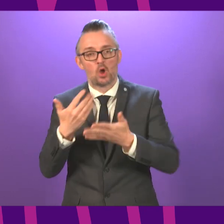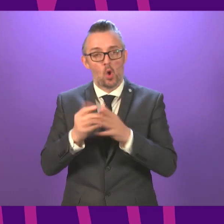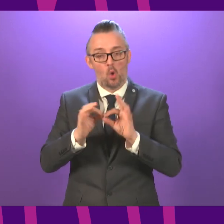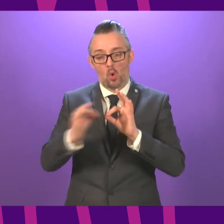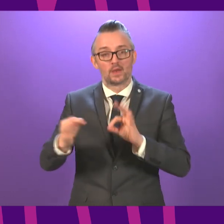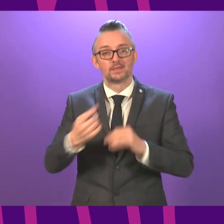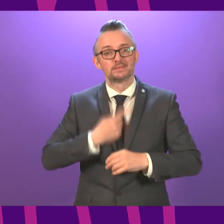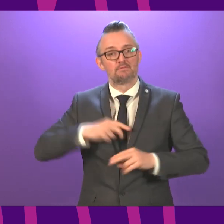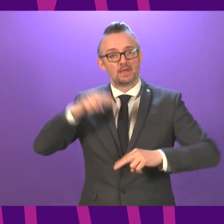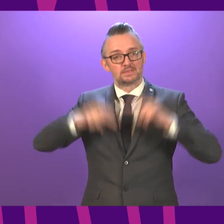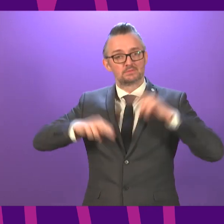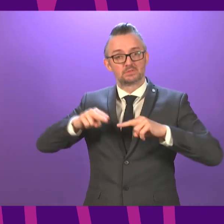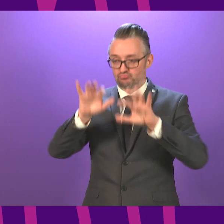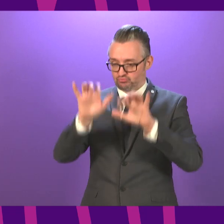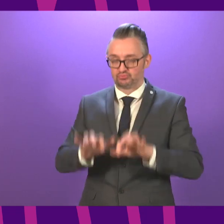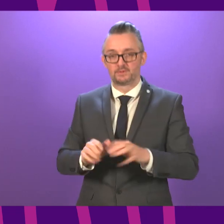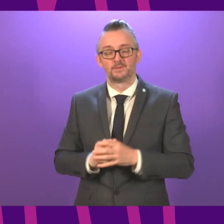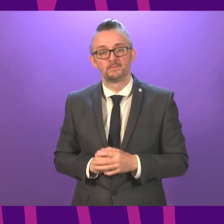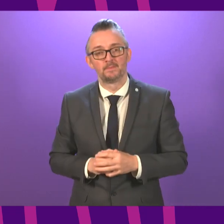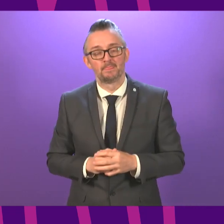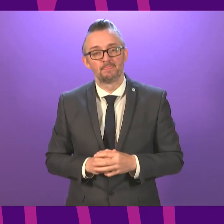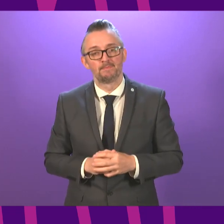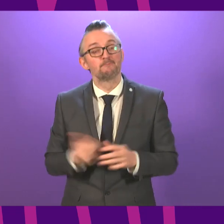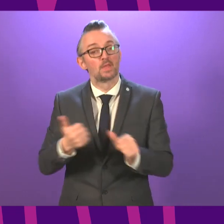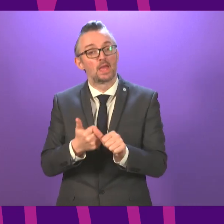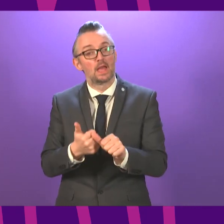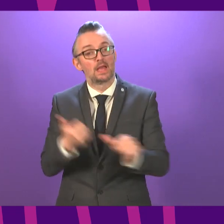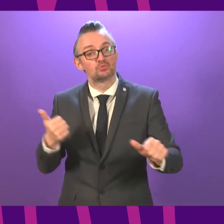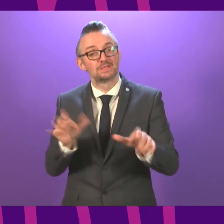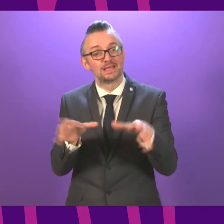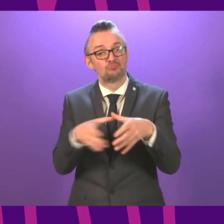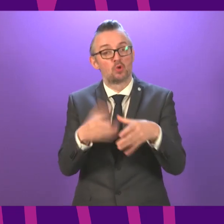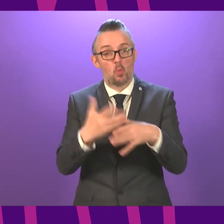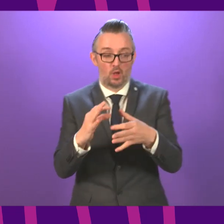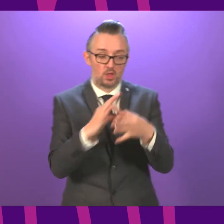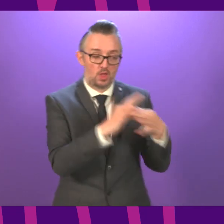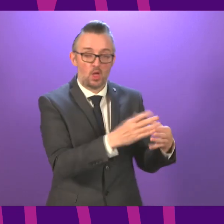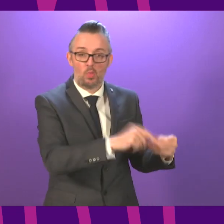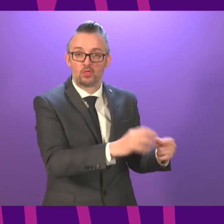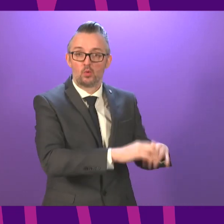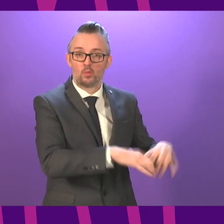Enterprise agencies are also working jointly with the UK Government on its field force programme, to provide advice to business.